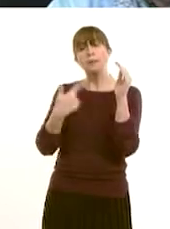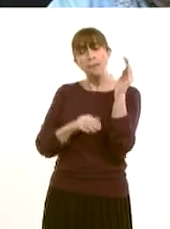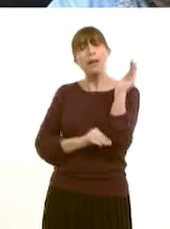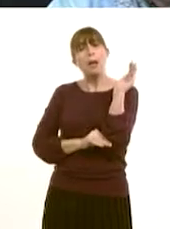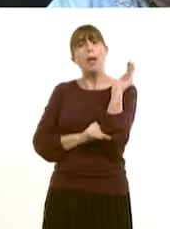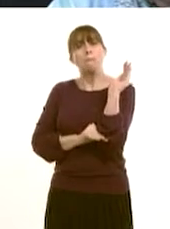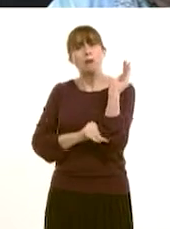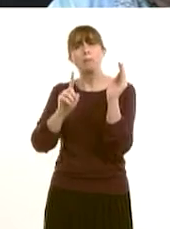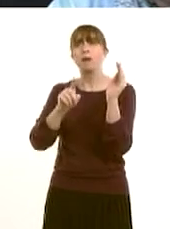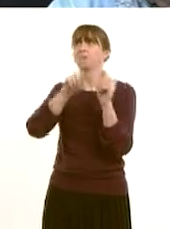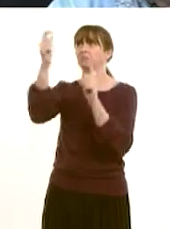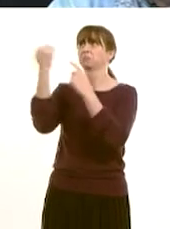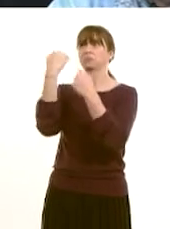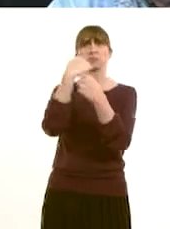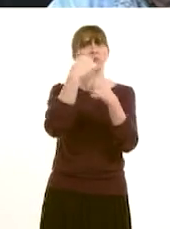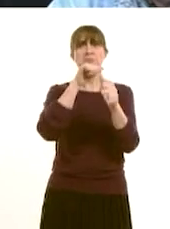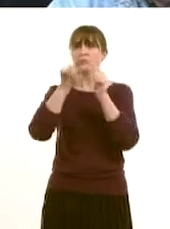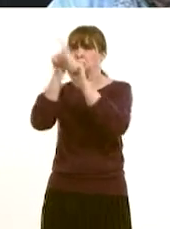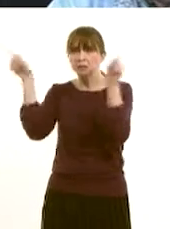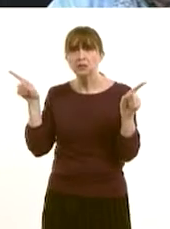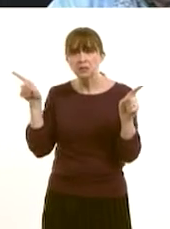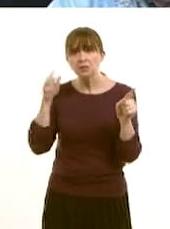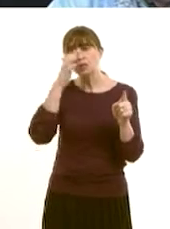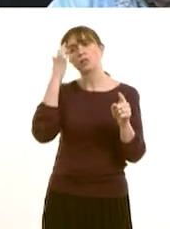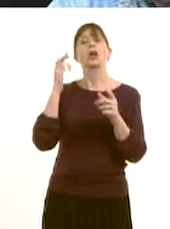What additional support are you going to be able to provide to Welsh health boards so